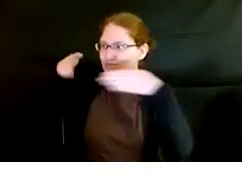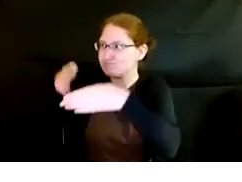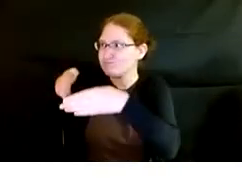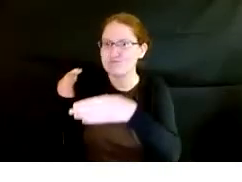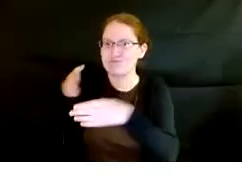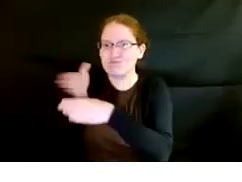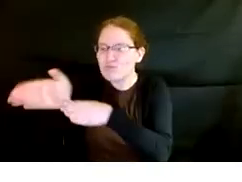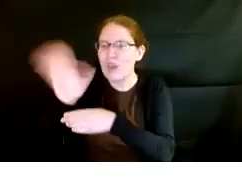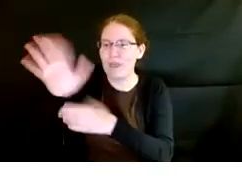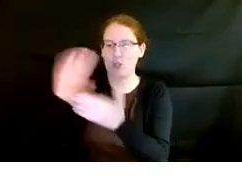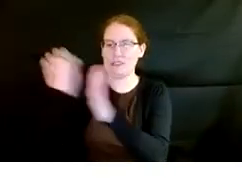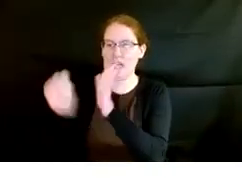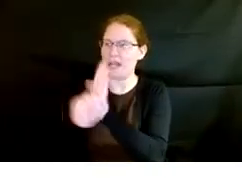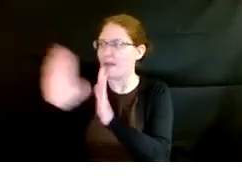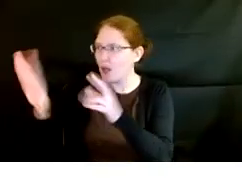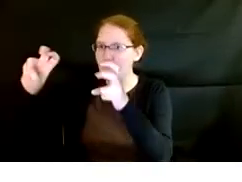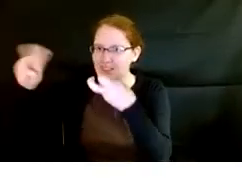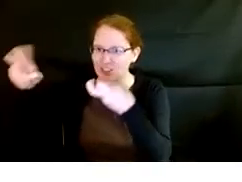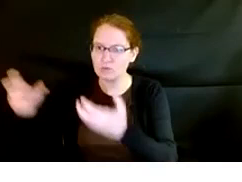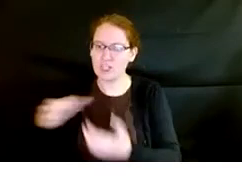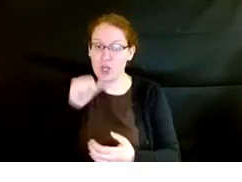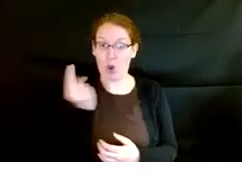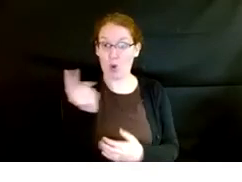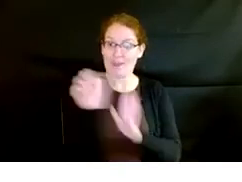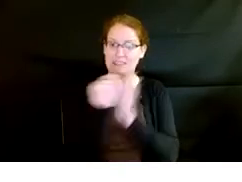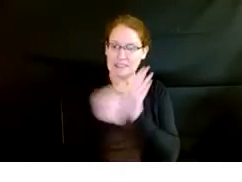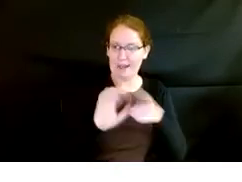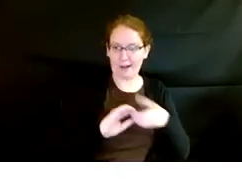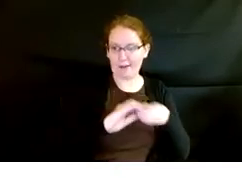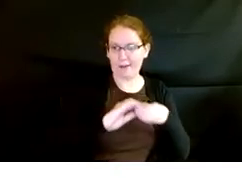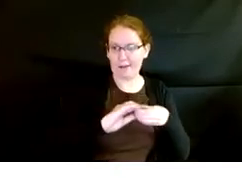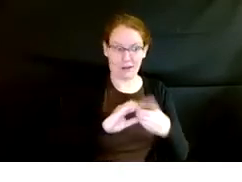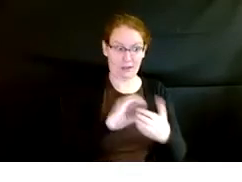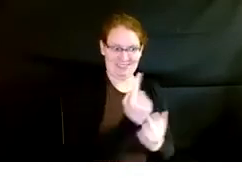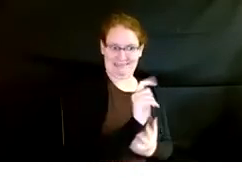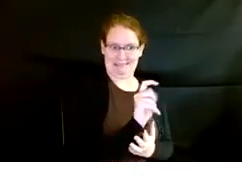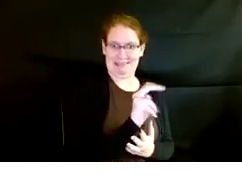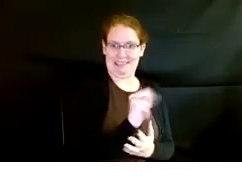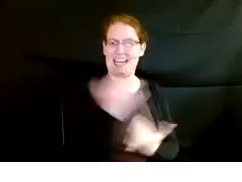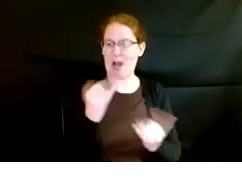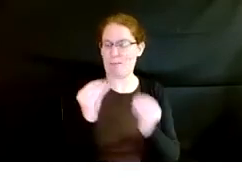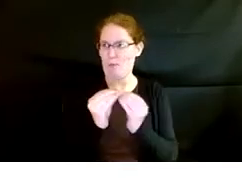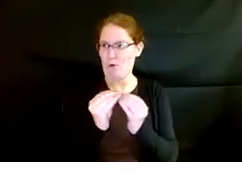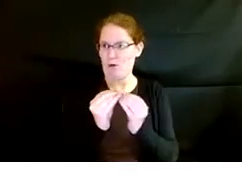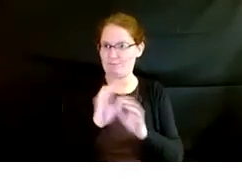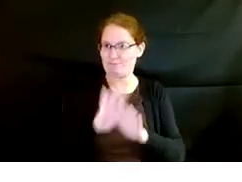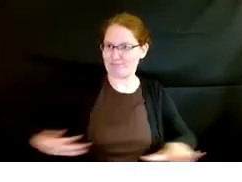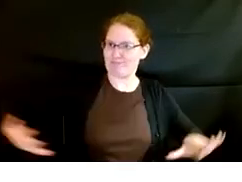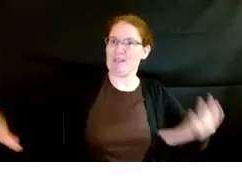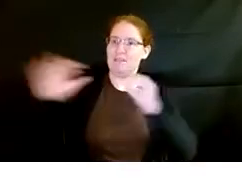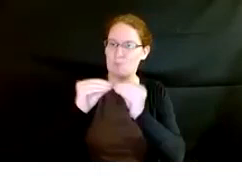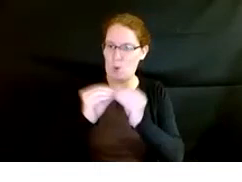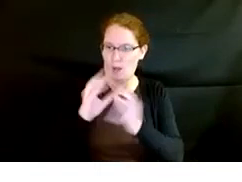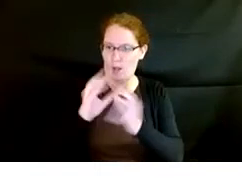so um it's more than just a state cooperation, it's a national sort of cooperation and that we all